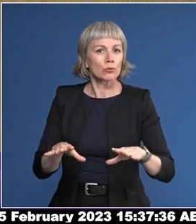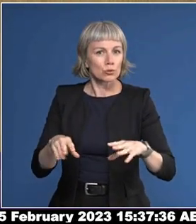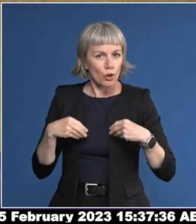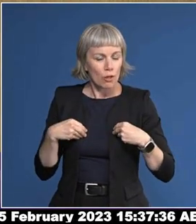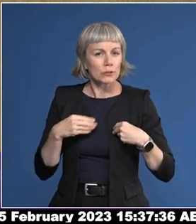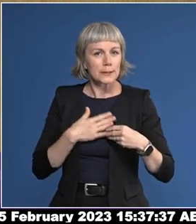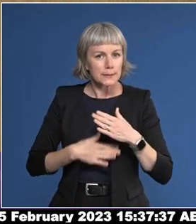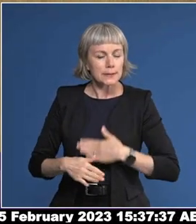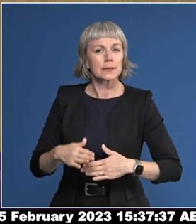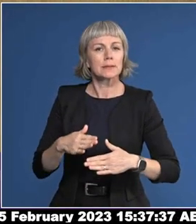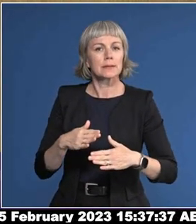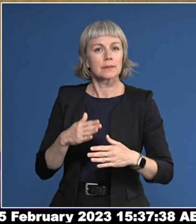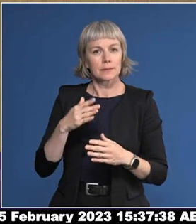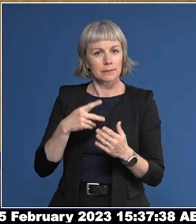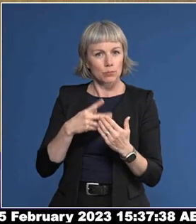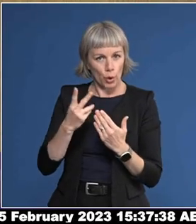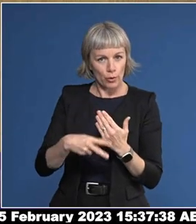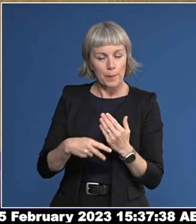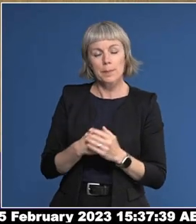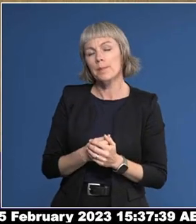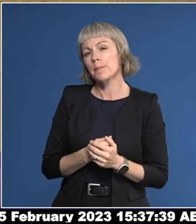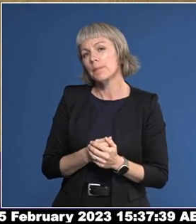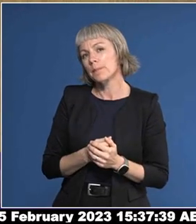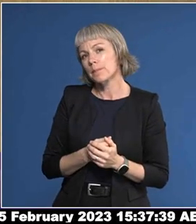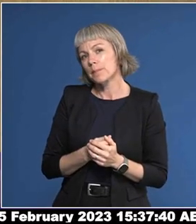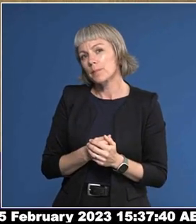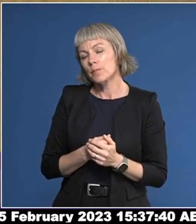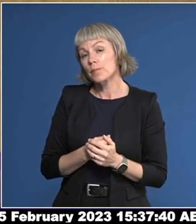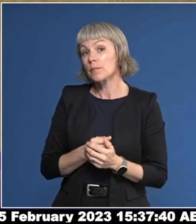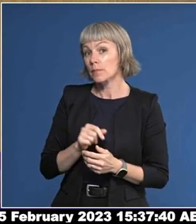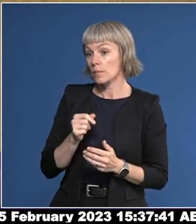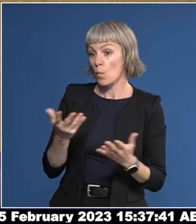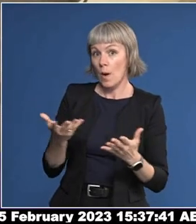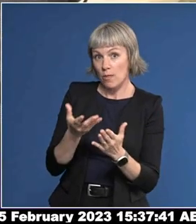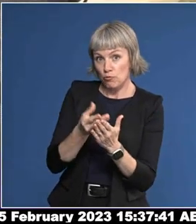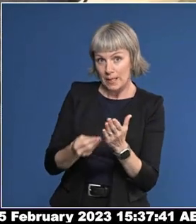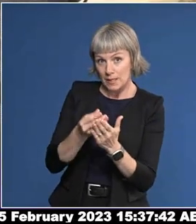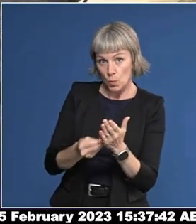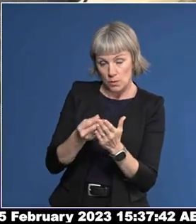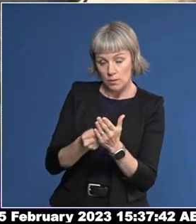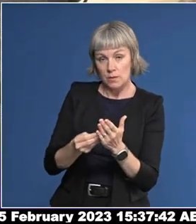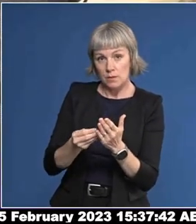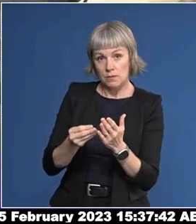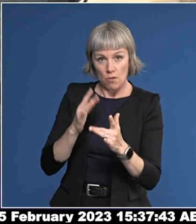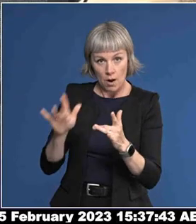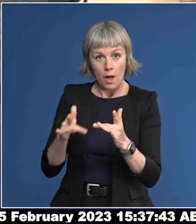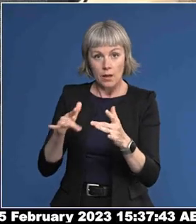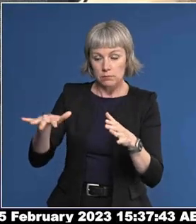we know that the resources hub for the initiative has been visited more than 108,000